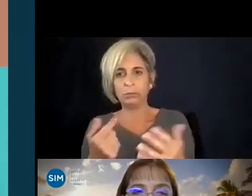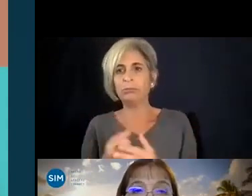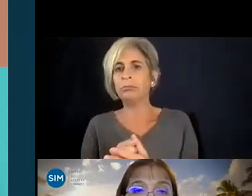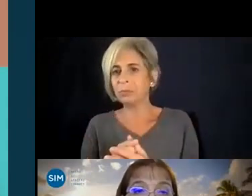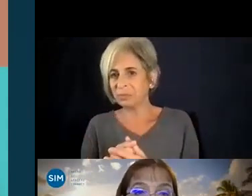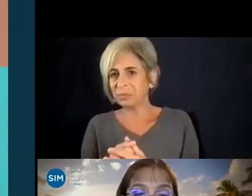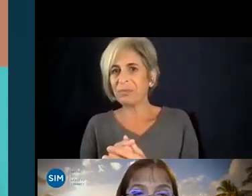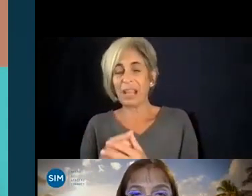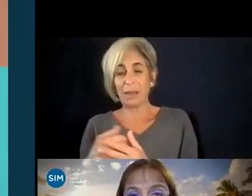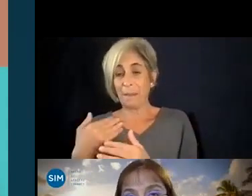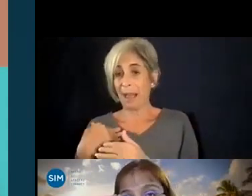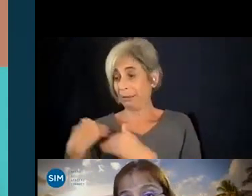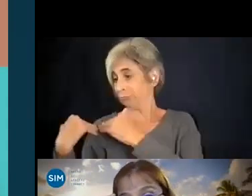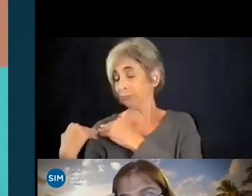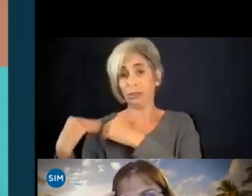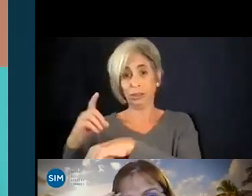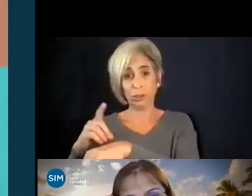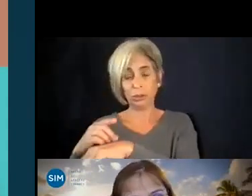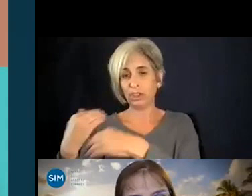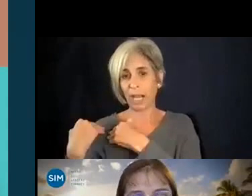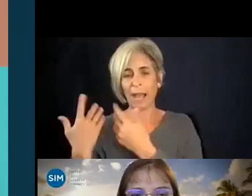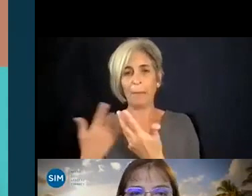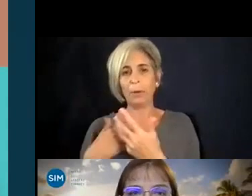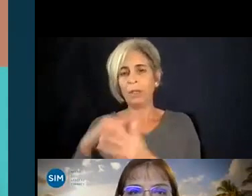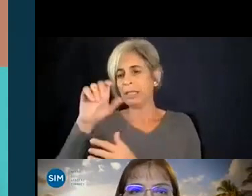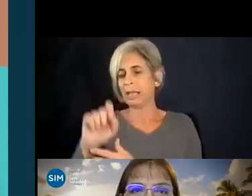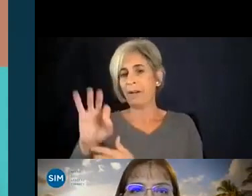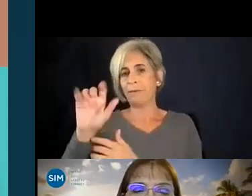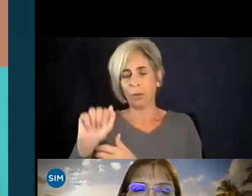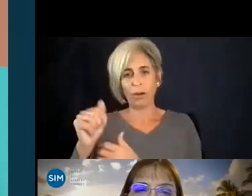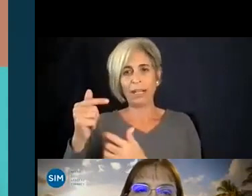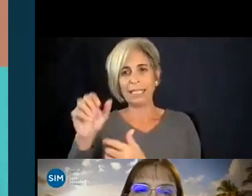in the role that I have with SIM South Florida is when I have a problem at work,